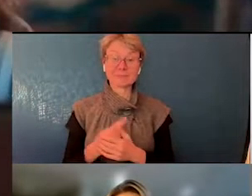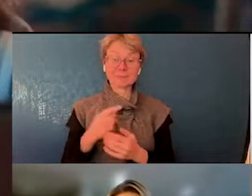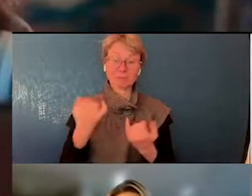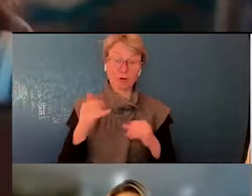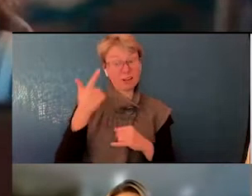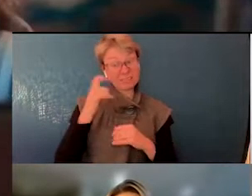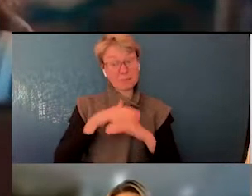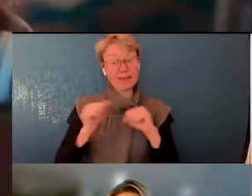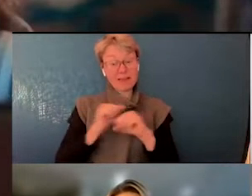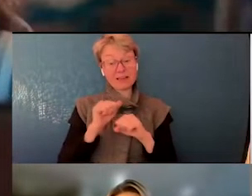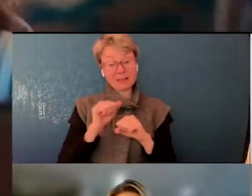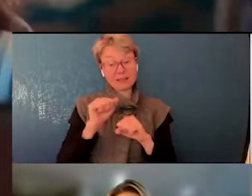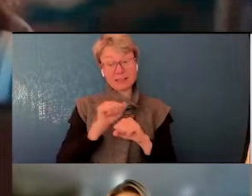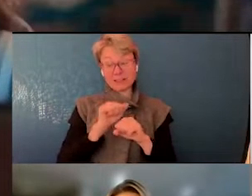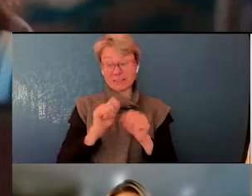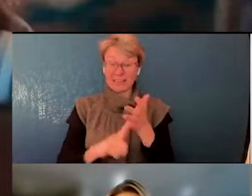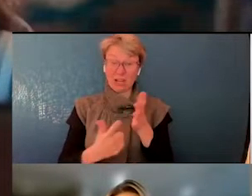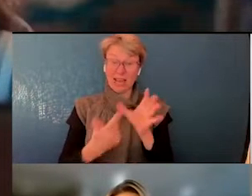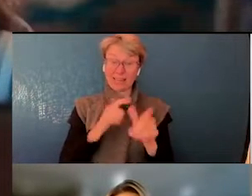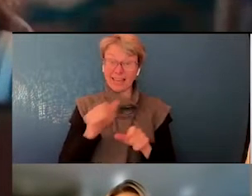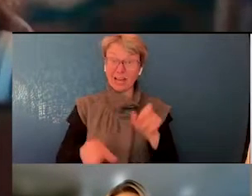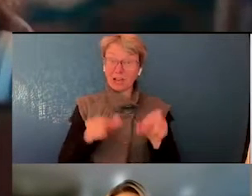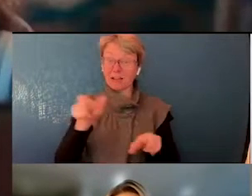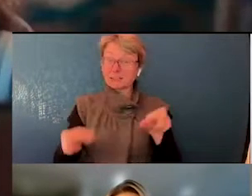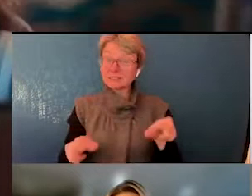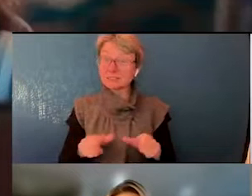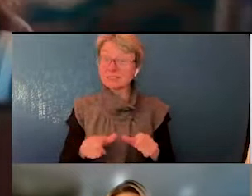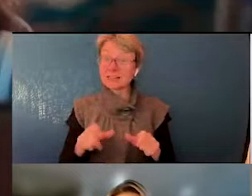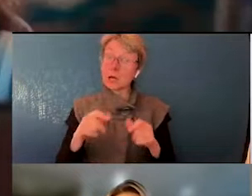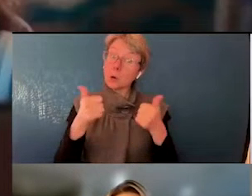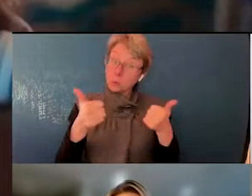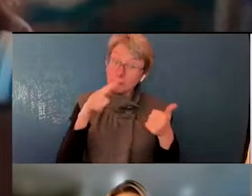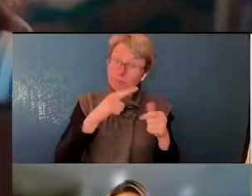so I think that this is a it's good that people are speaking about legal aid but maybe not in